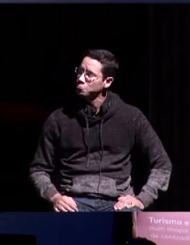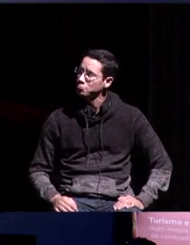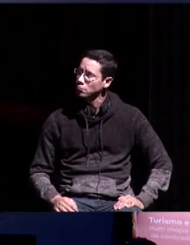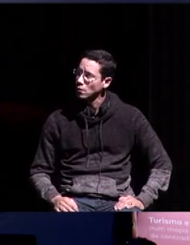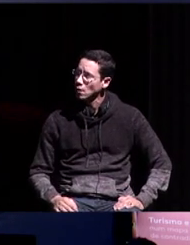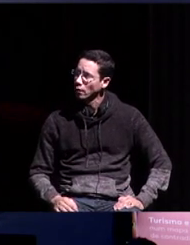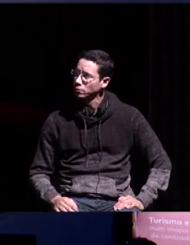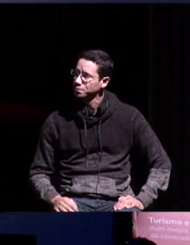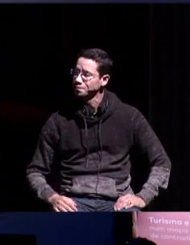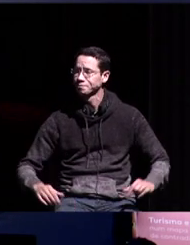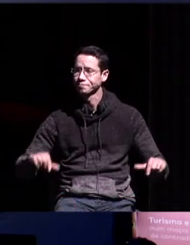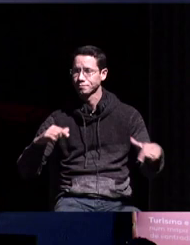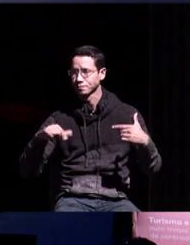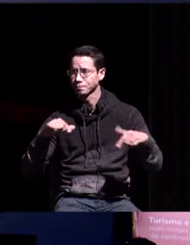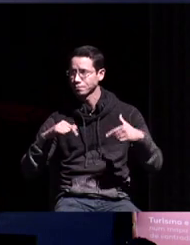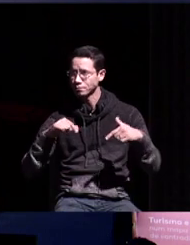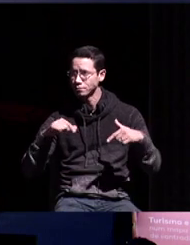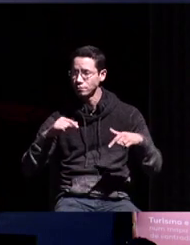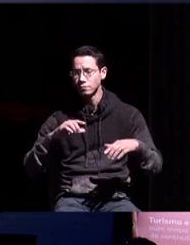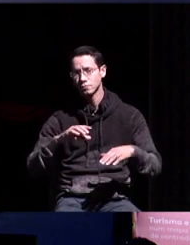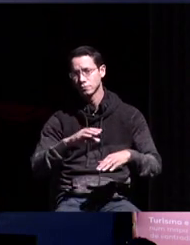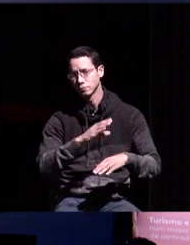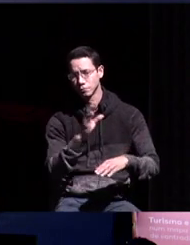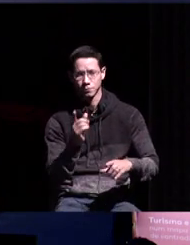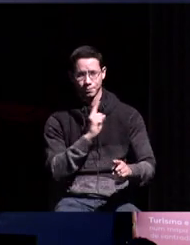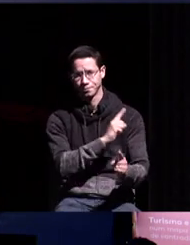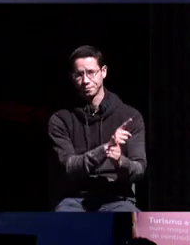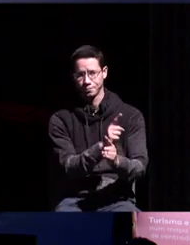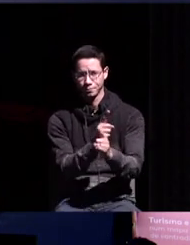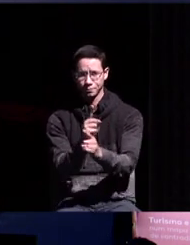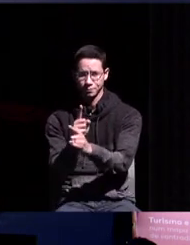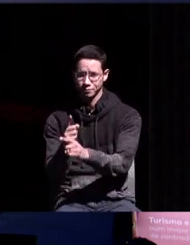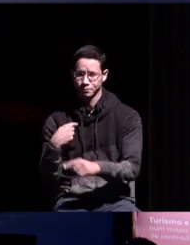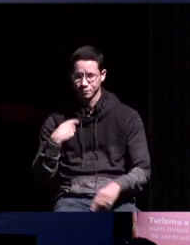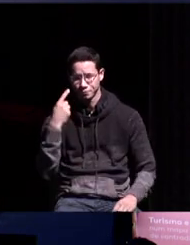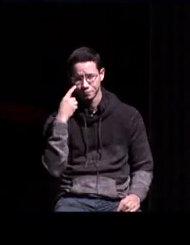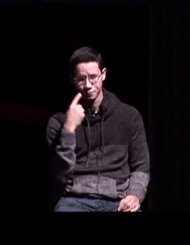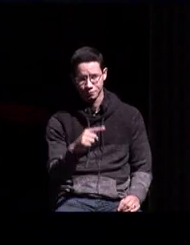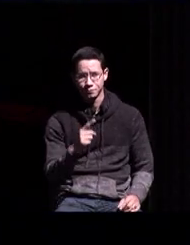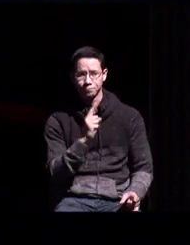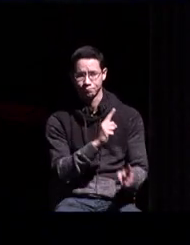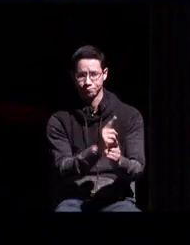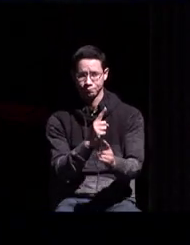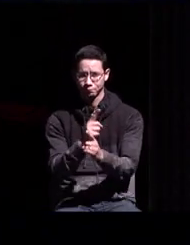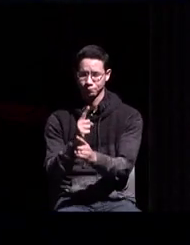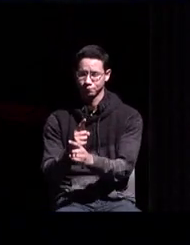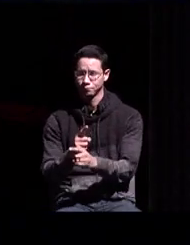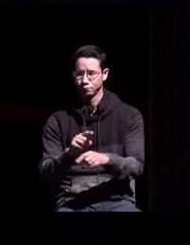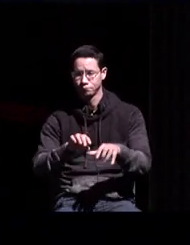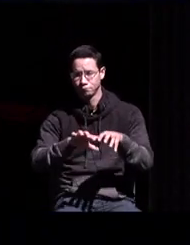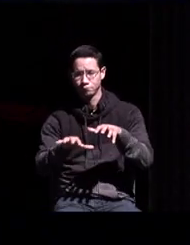we can see clues of the concrete precariousness of the work in tourism.